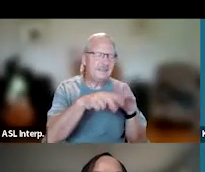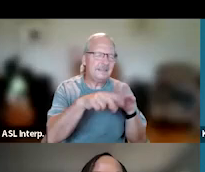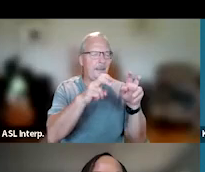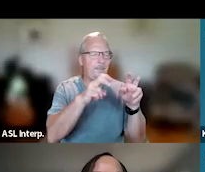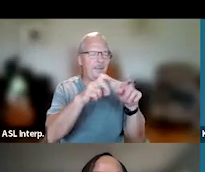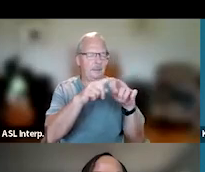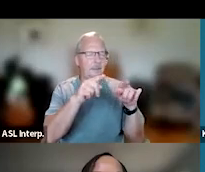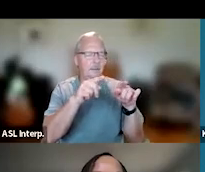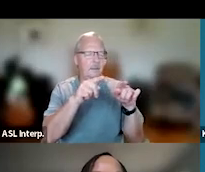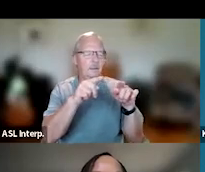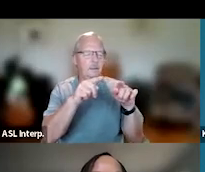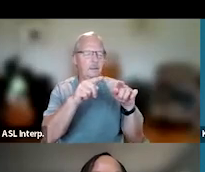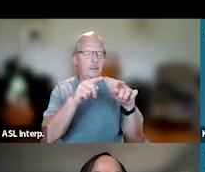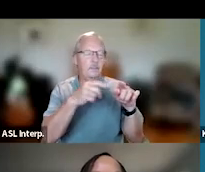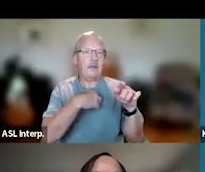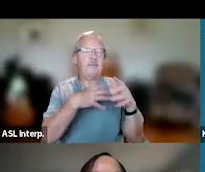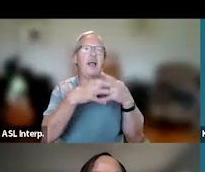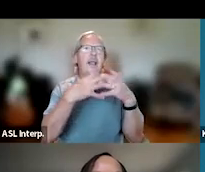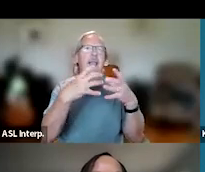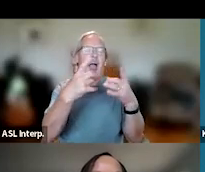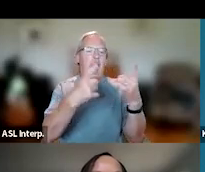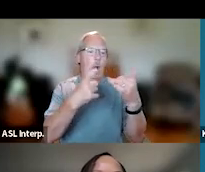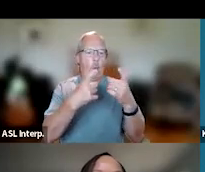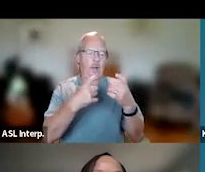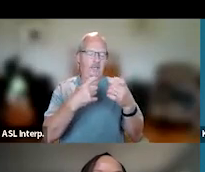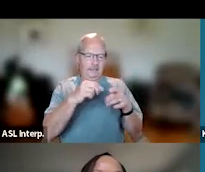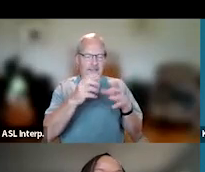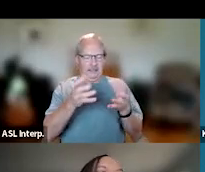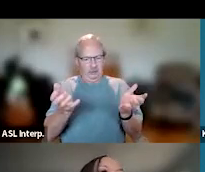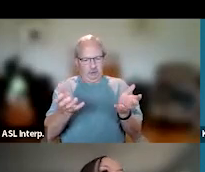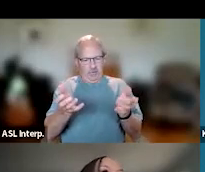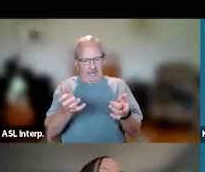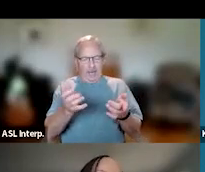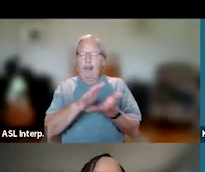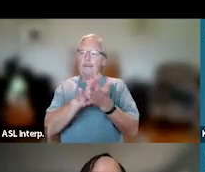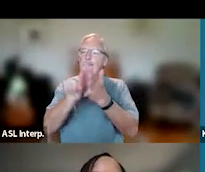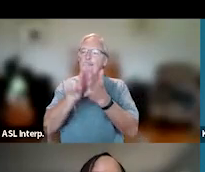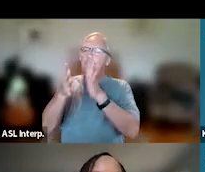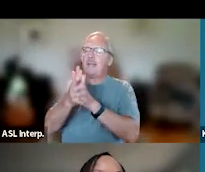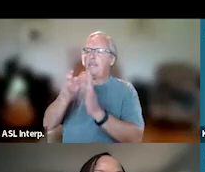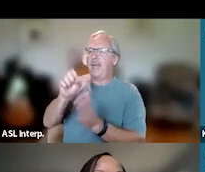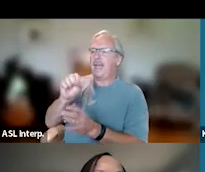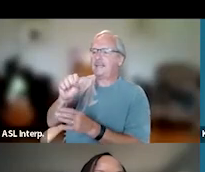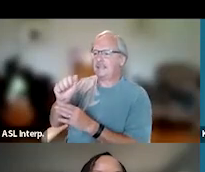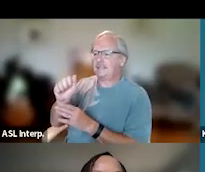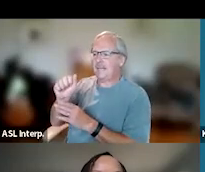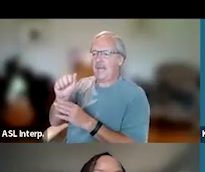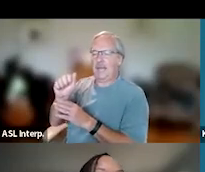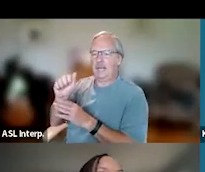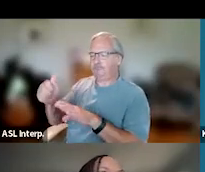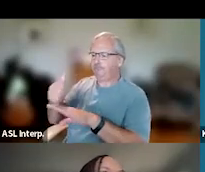we have a lot of questions in the chat about becoming an SSA appointed representative.